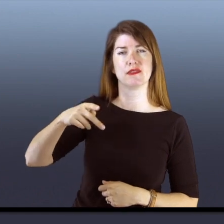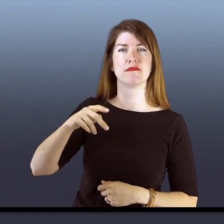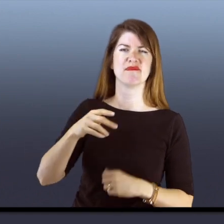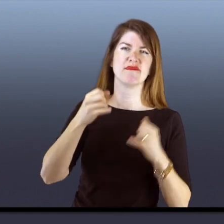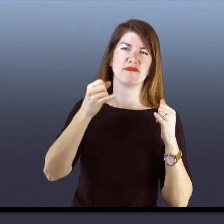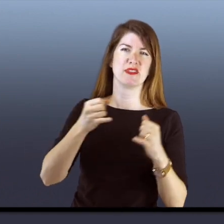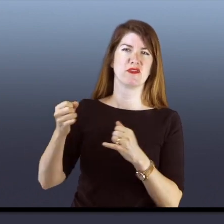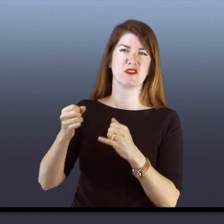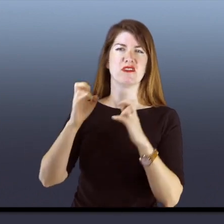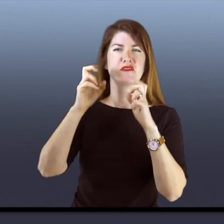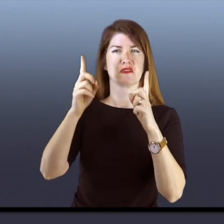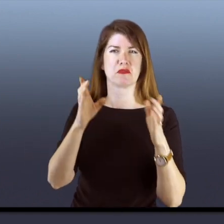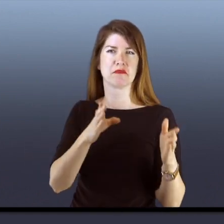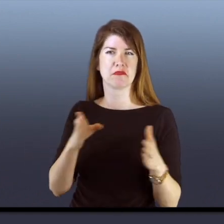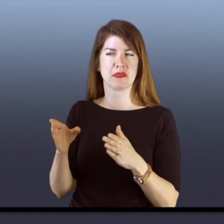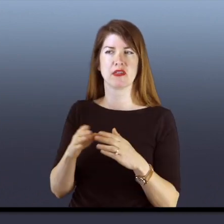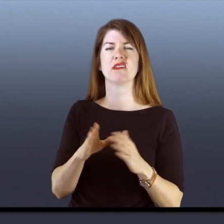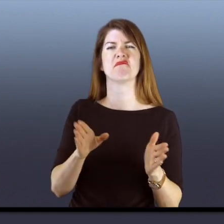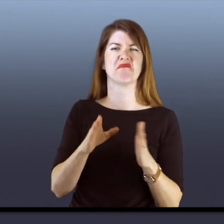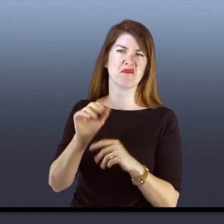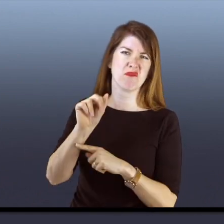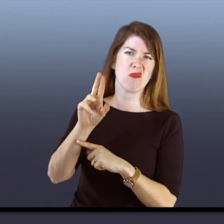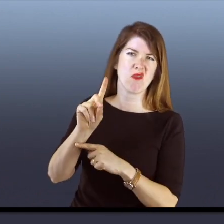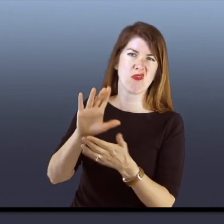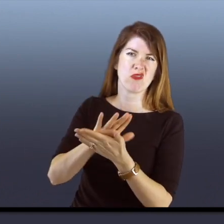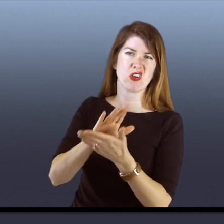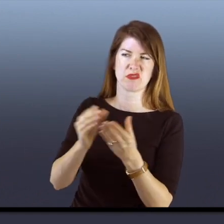or the R document will give you some of that information.